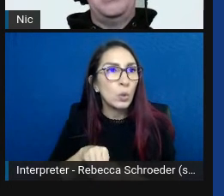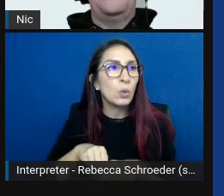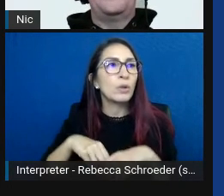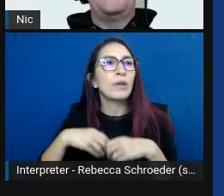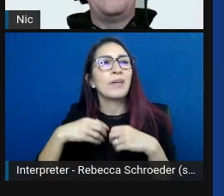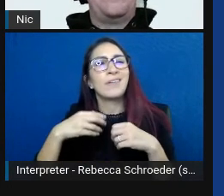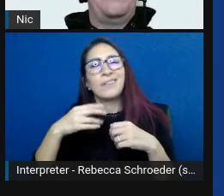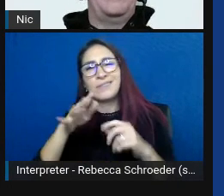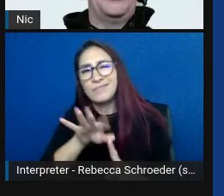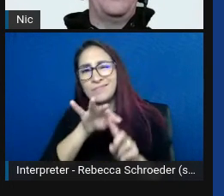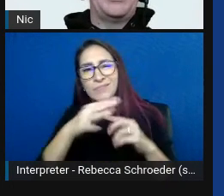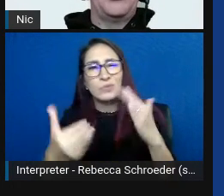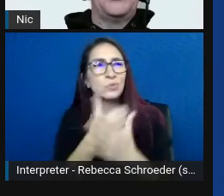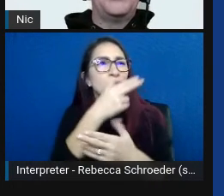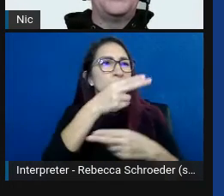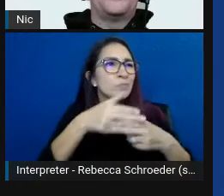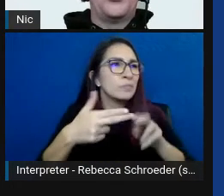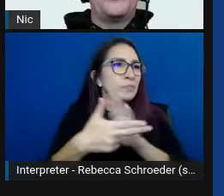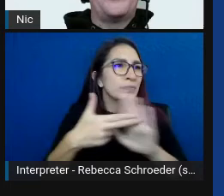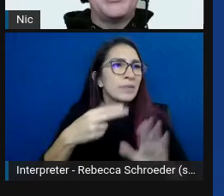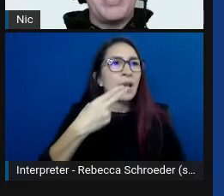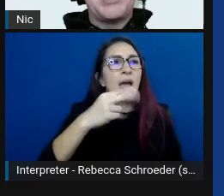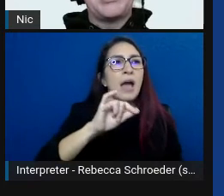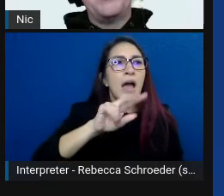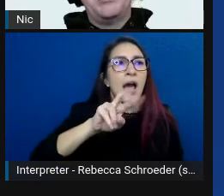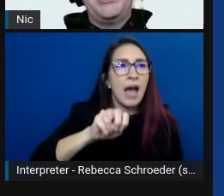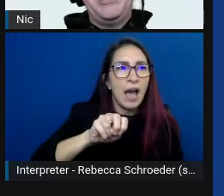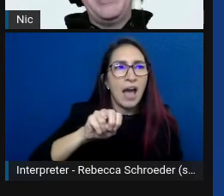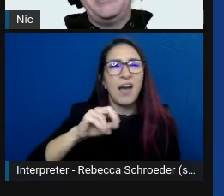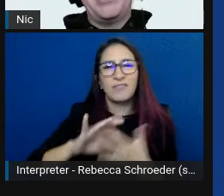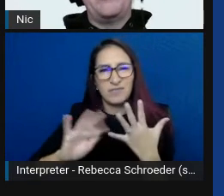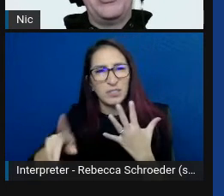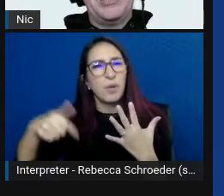Even better, when I googled WordPress Accessibility Day this morning,